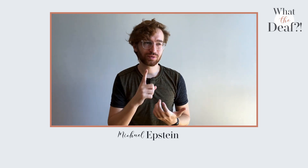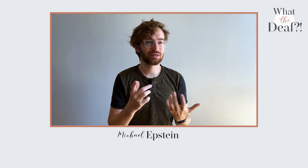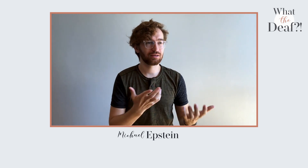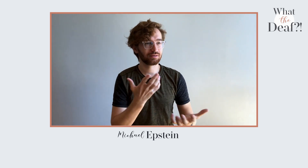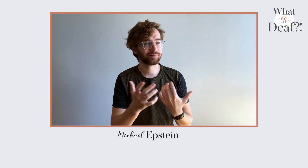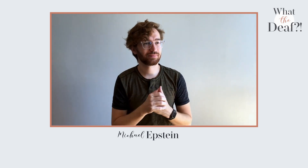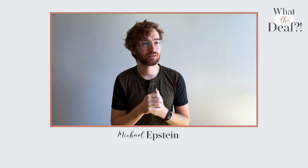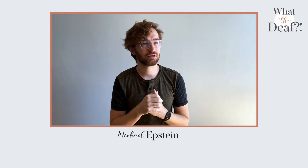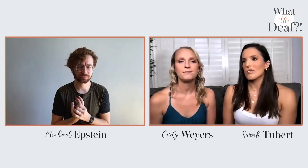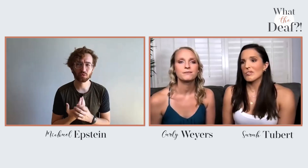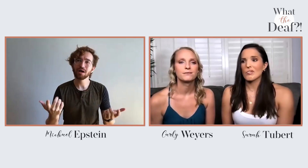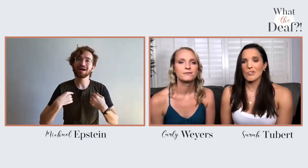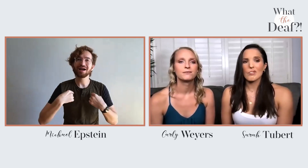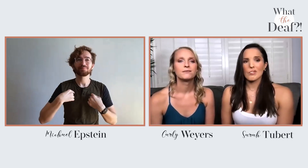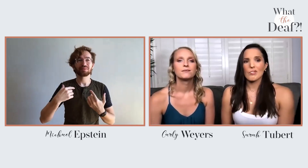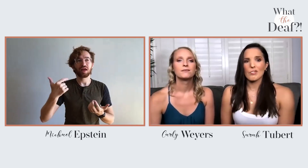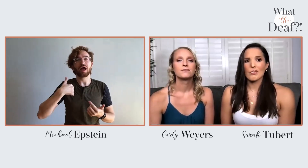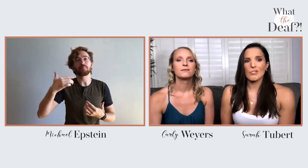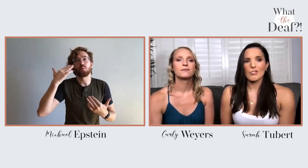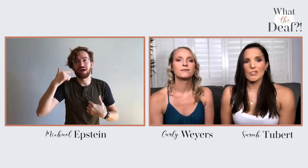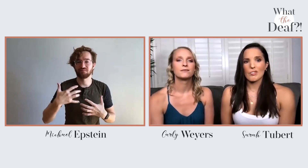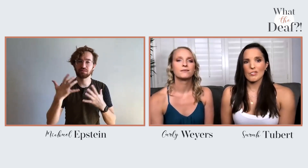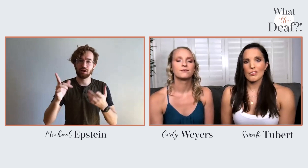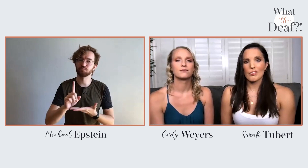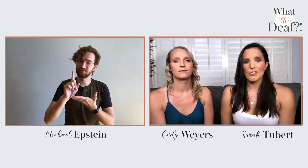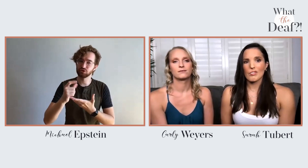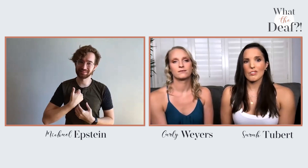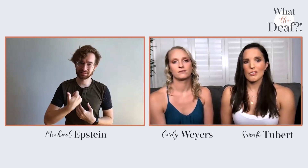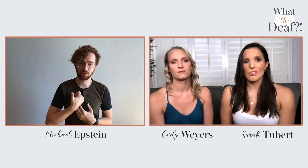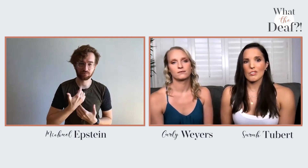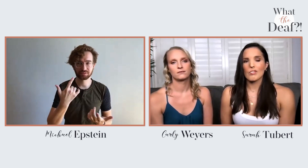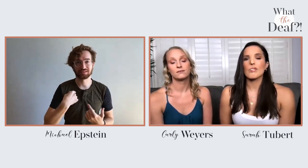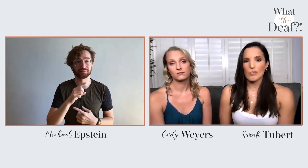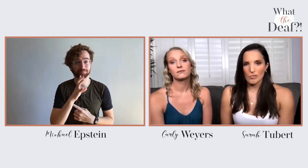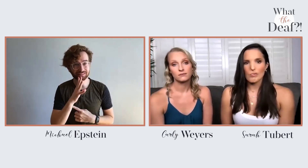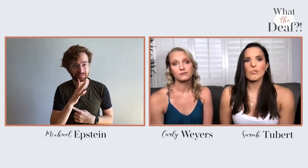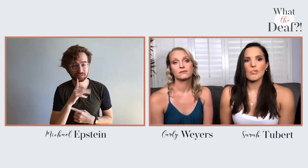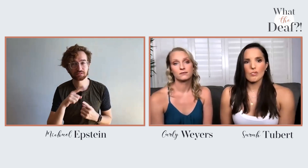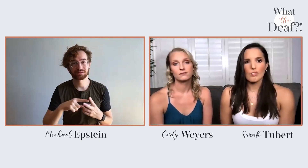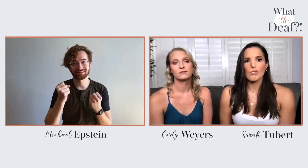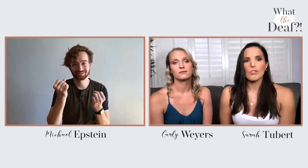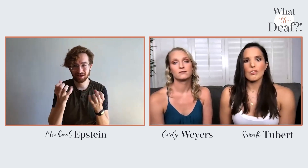And I mean, I'm aware of a lot of the privileges that I carry as well. I have the ability to speak and sign